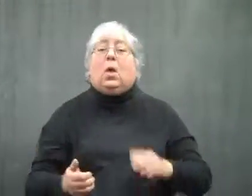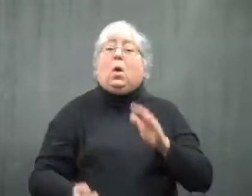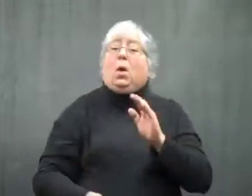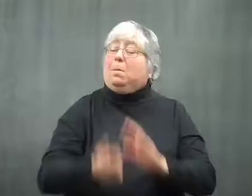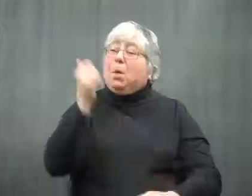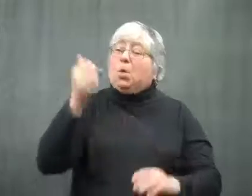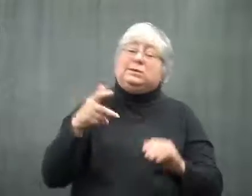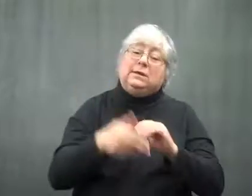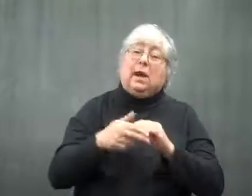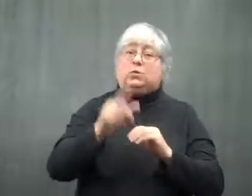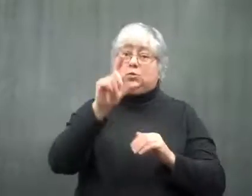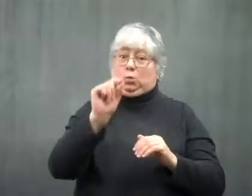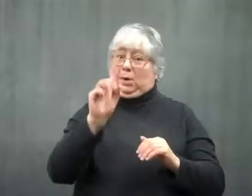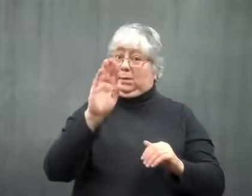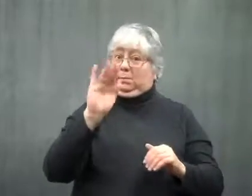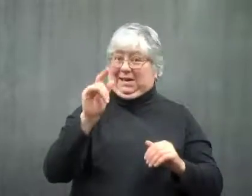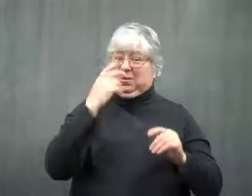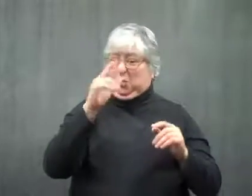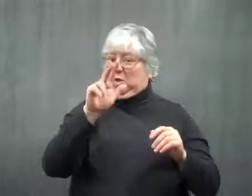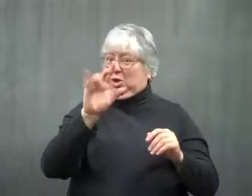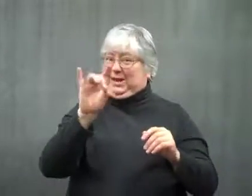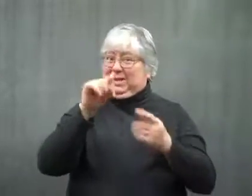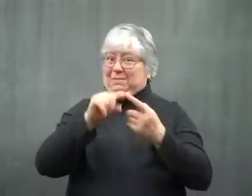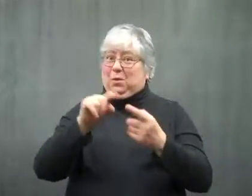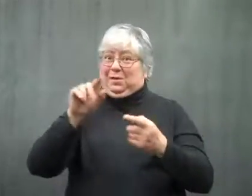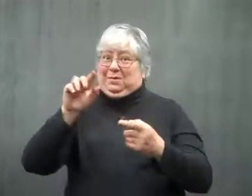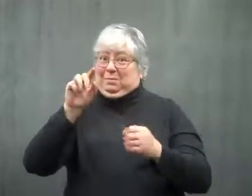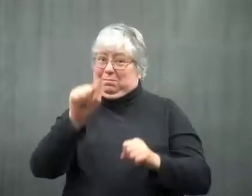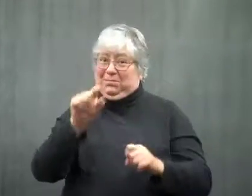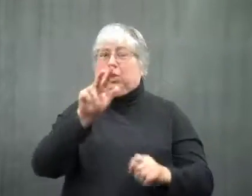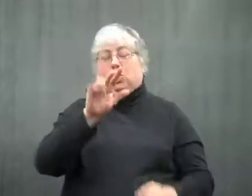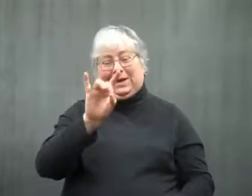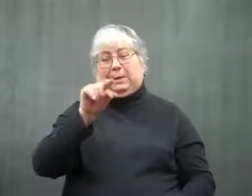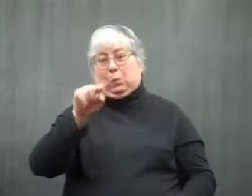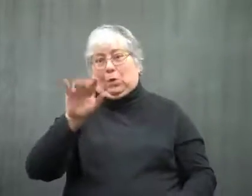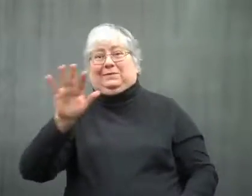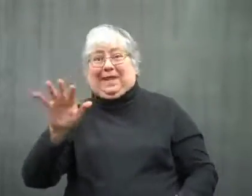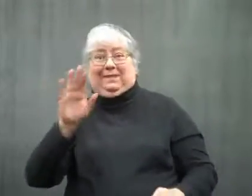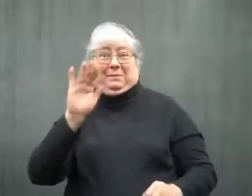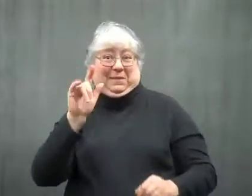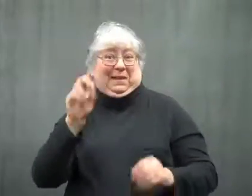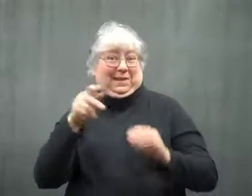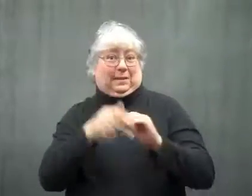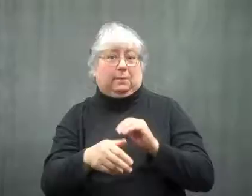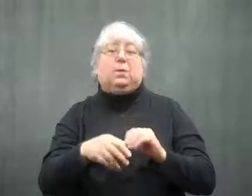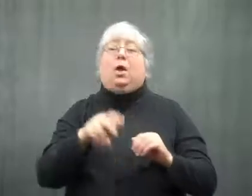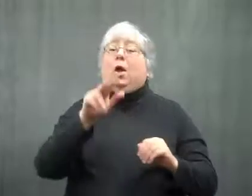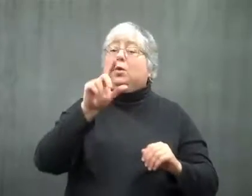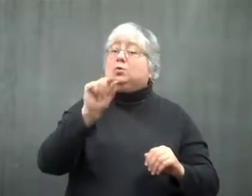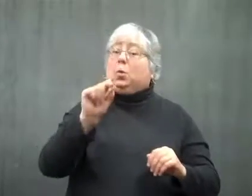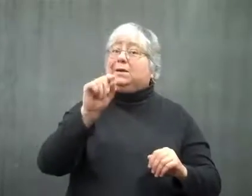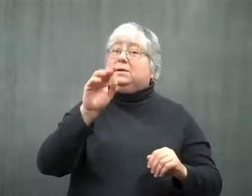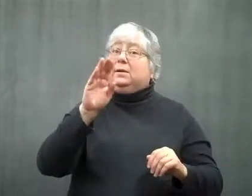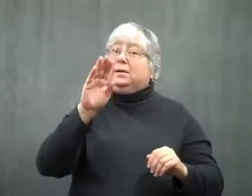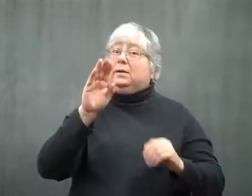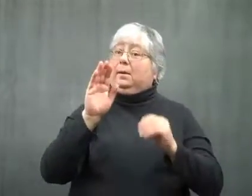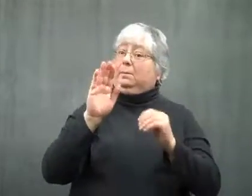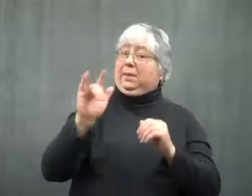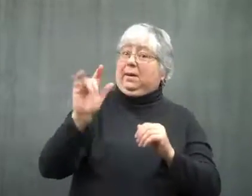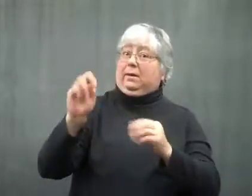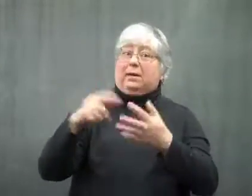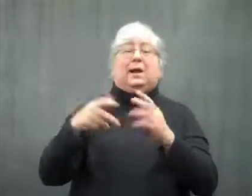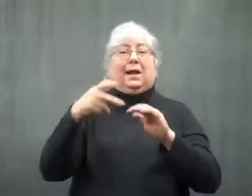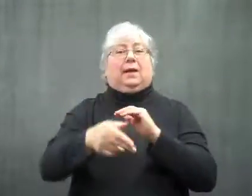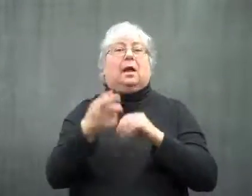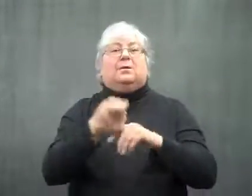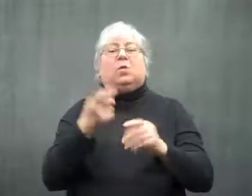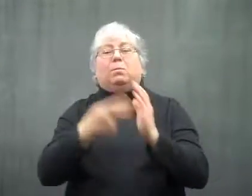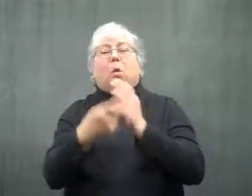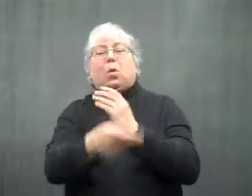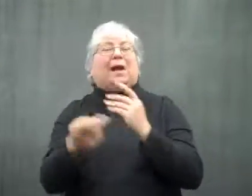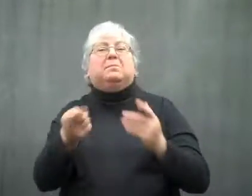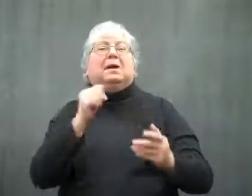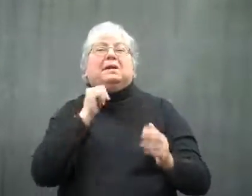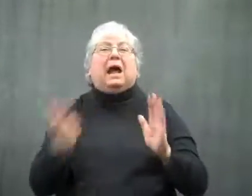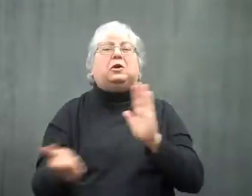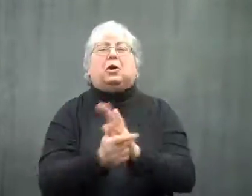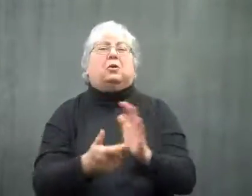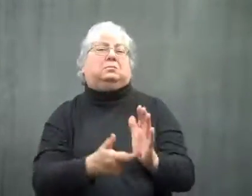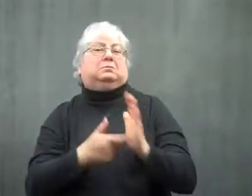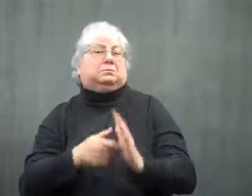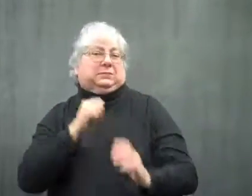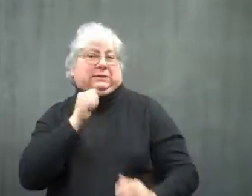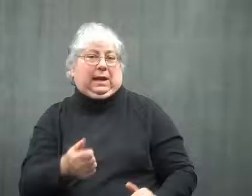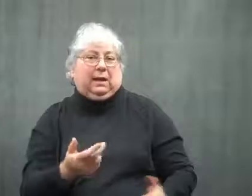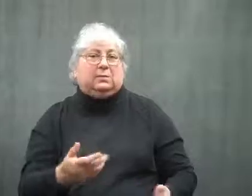$20 billion of the $38.5 billion in cuts were from discretionary programs.